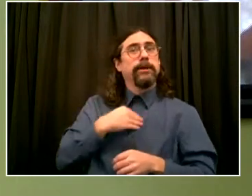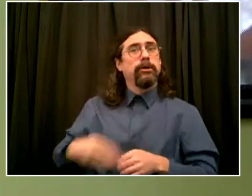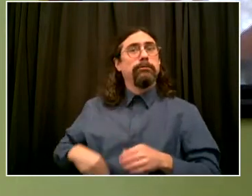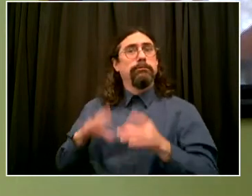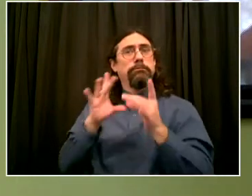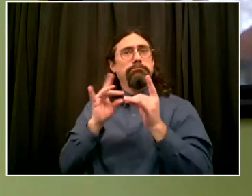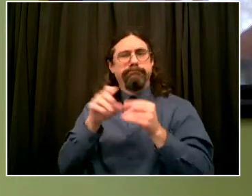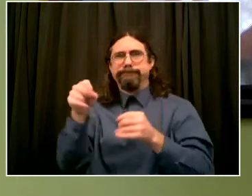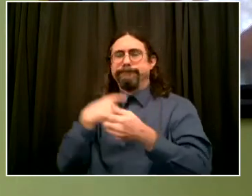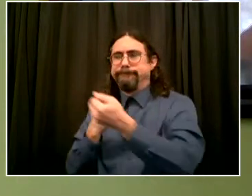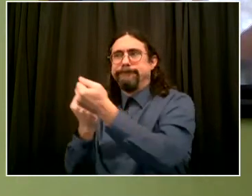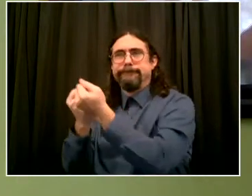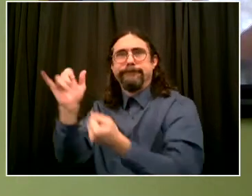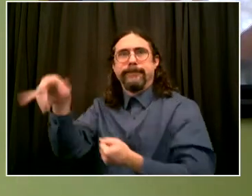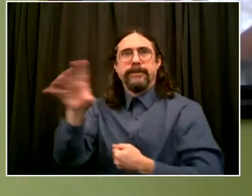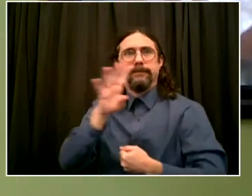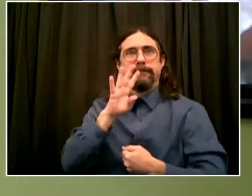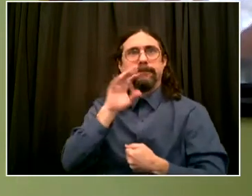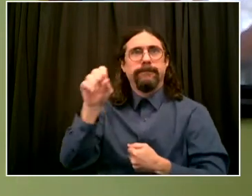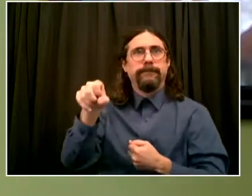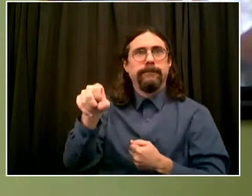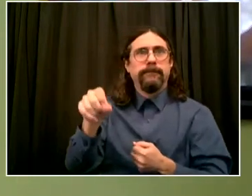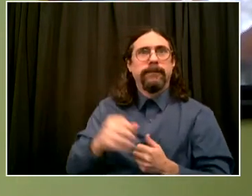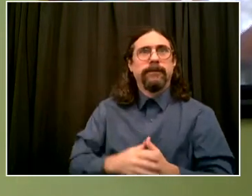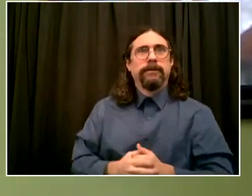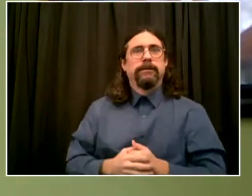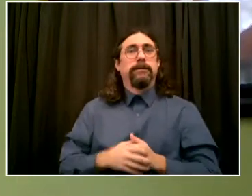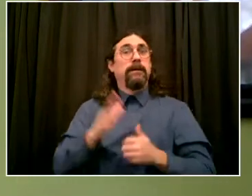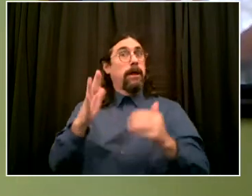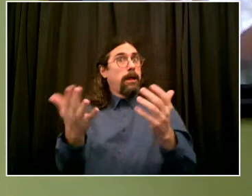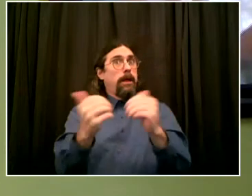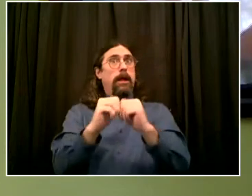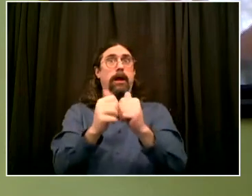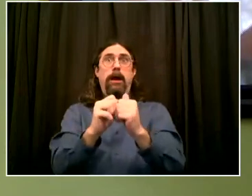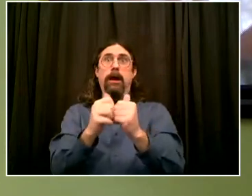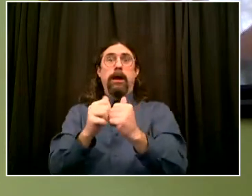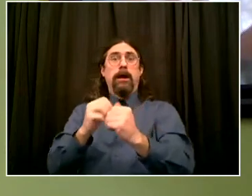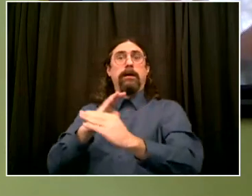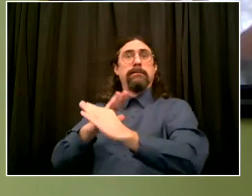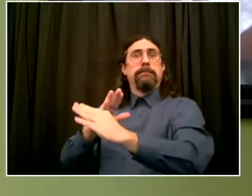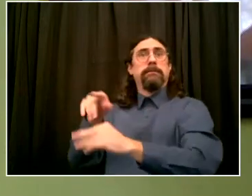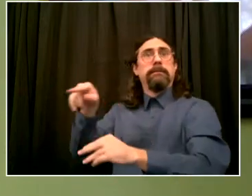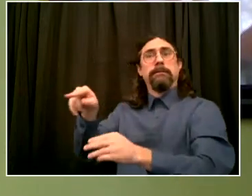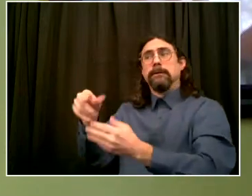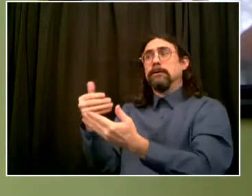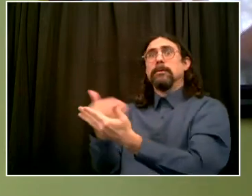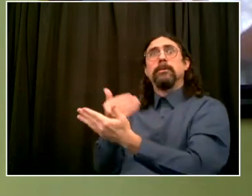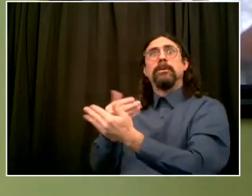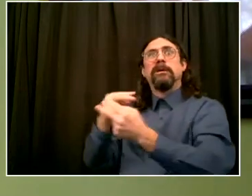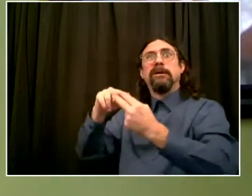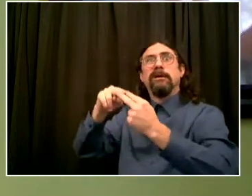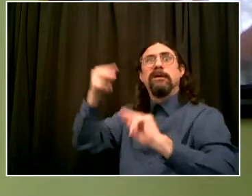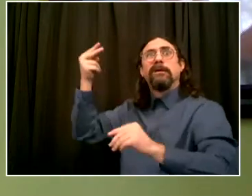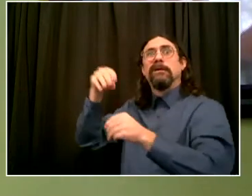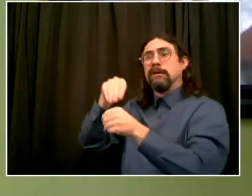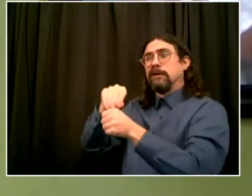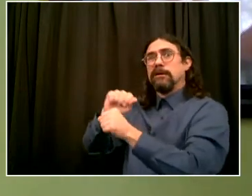REALLY EMPHASIZE AND DOUBLE DOWN WHAT THE MAYOR R JUST SAID. THE SINGLE MOST IMPORTANT POWER WE HAVE AGAINST THE NEW STRAINS OF THIS VIRUS IS THE POWER TO